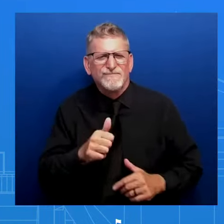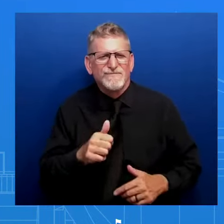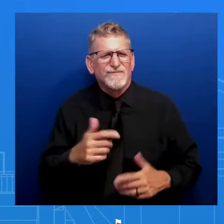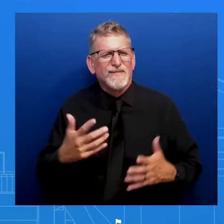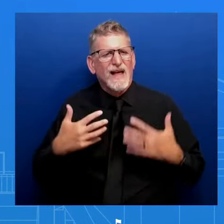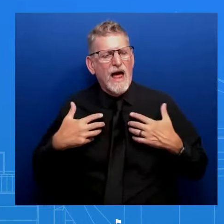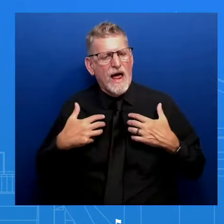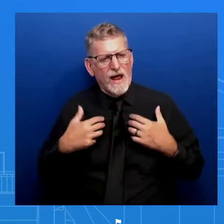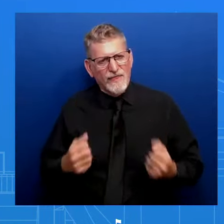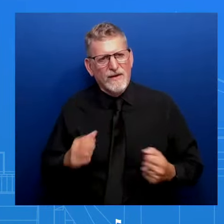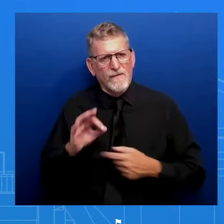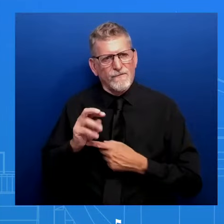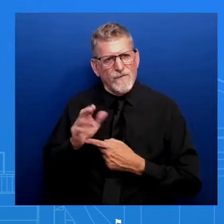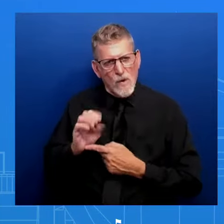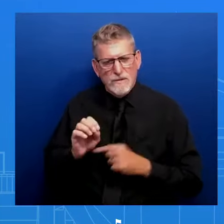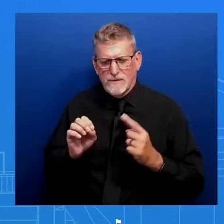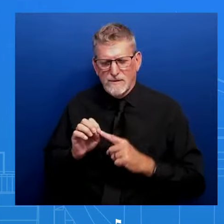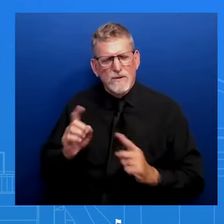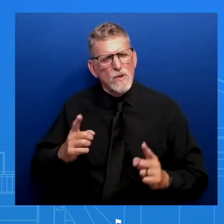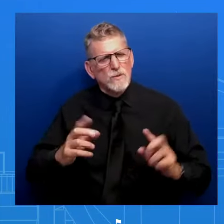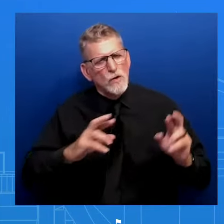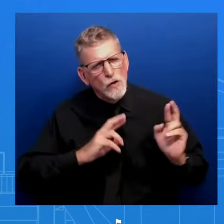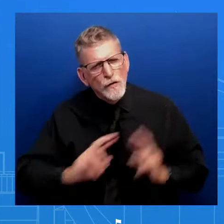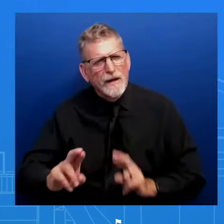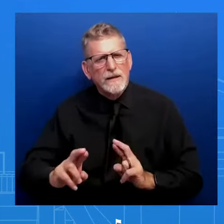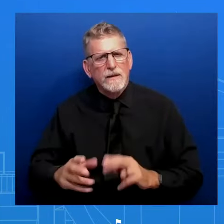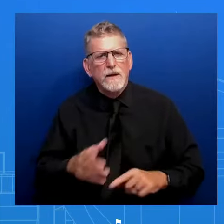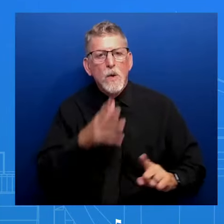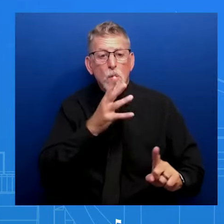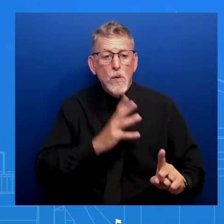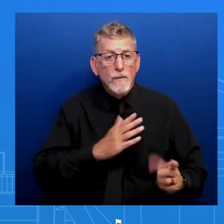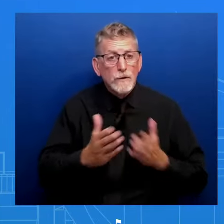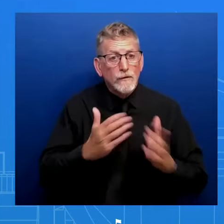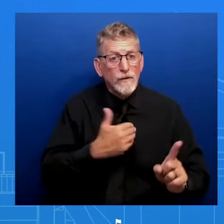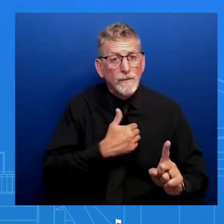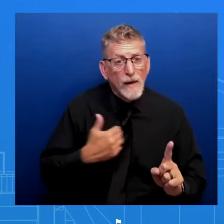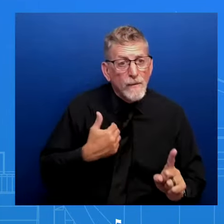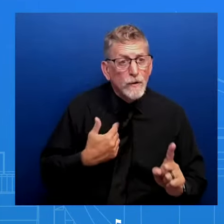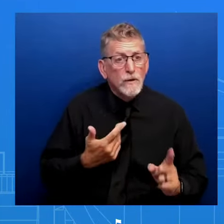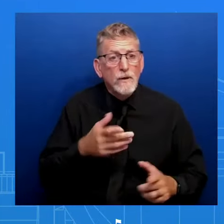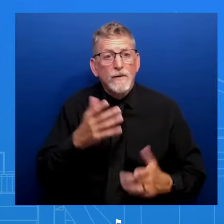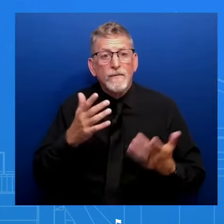has every right to expect that when they sign up to serve in the military, they're going to get the healthcare that they deserve.